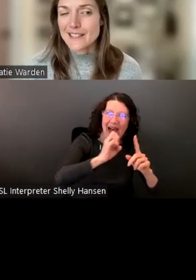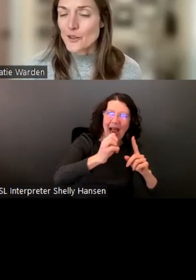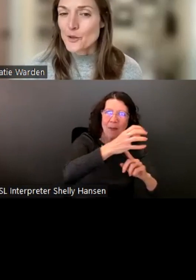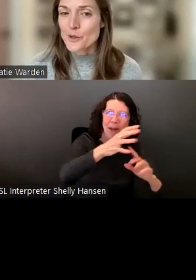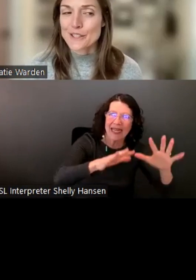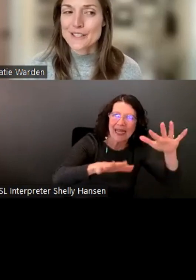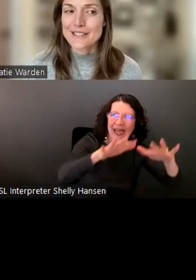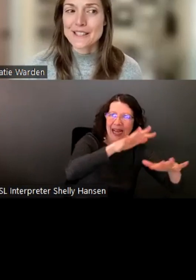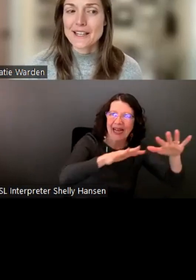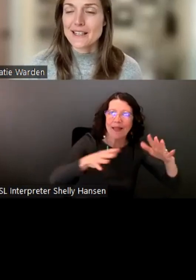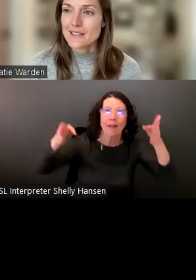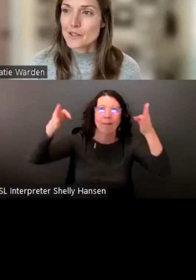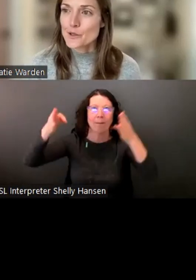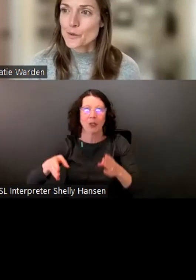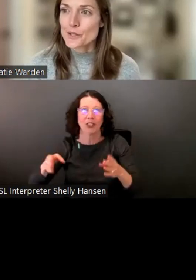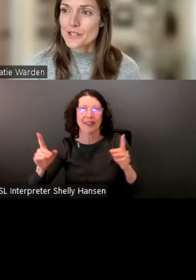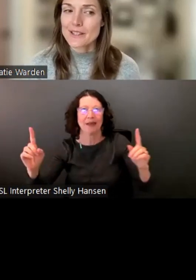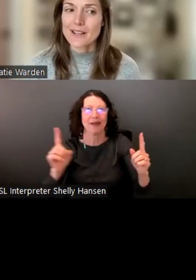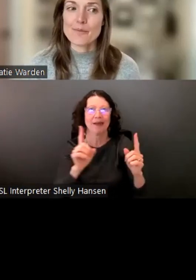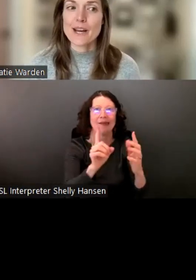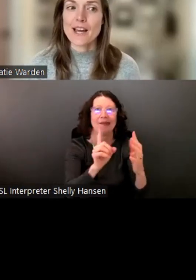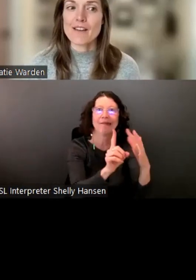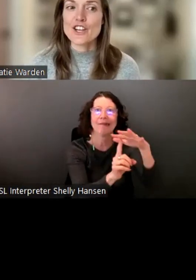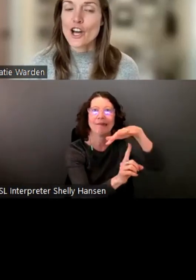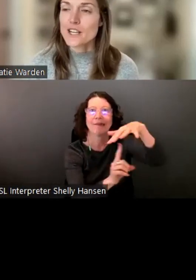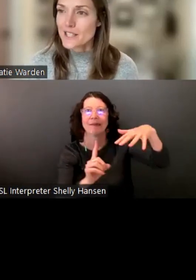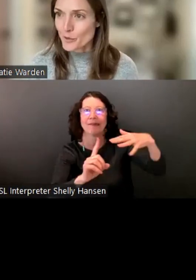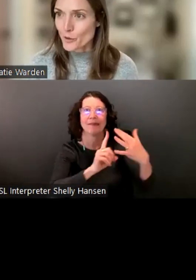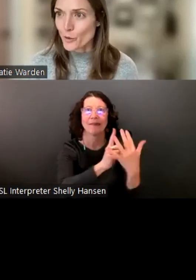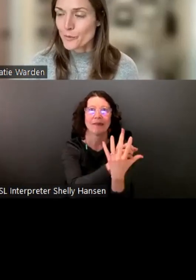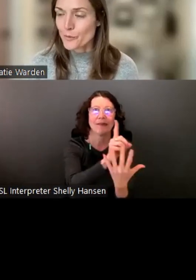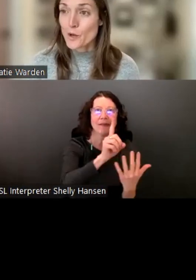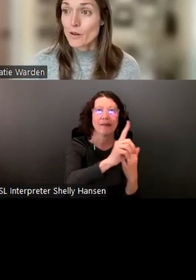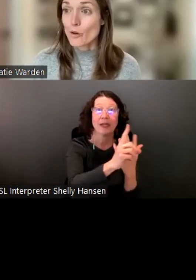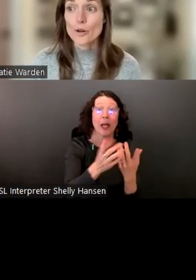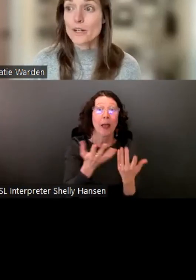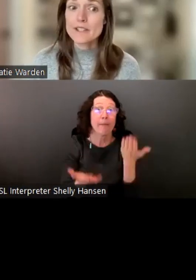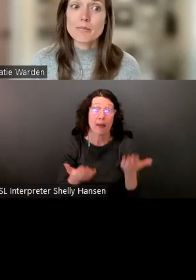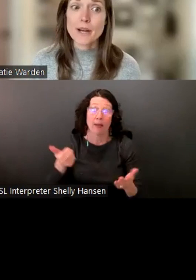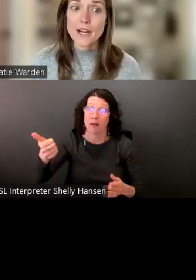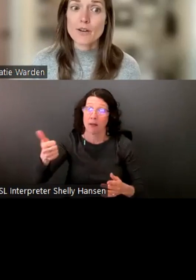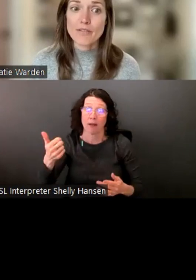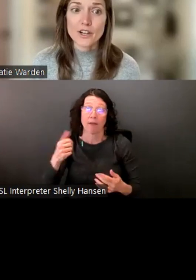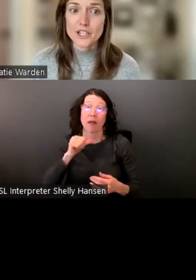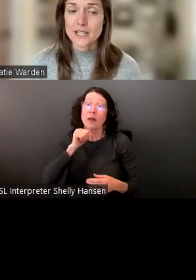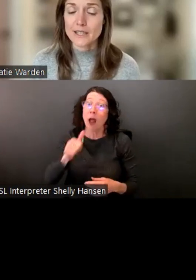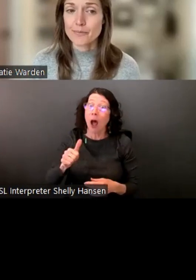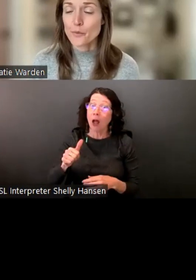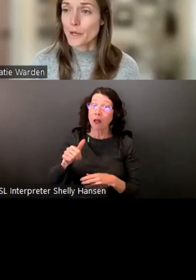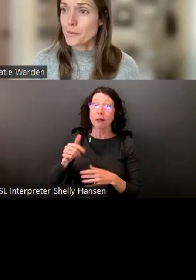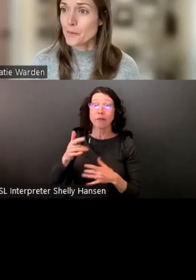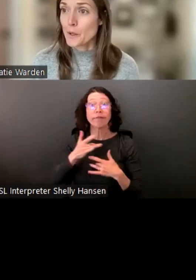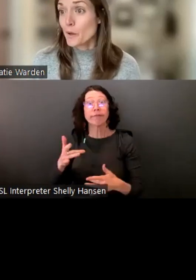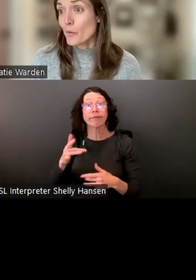In other words, individuals may have non-typical or even impaired functioning, right?